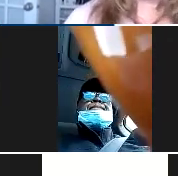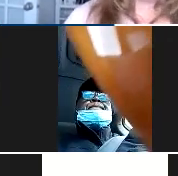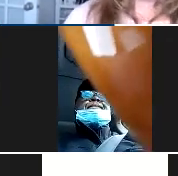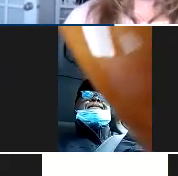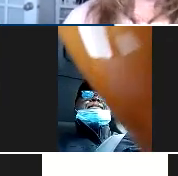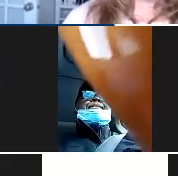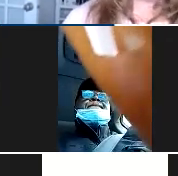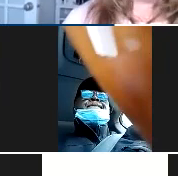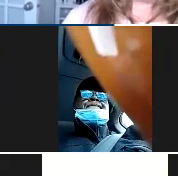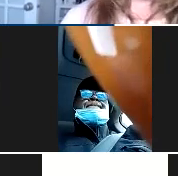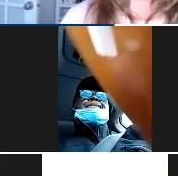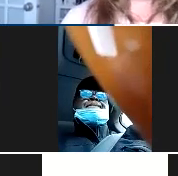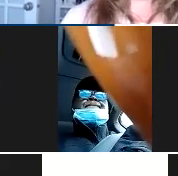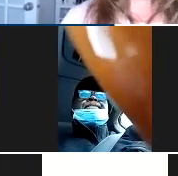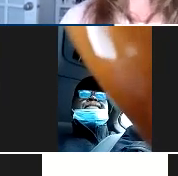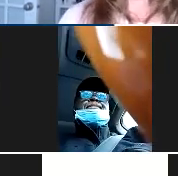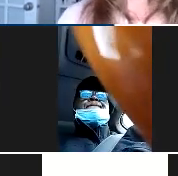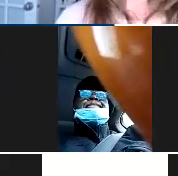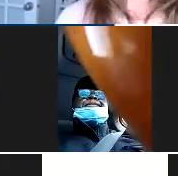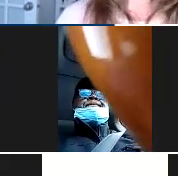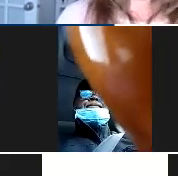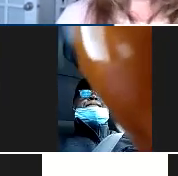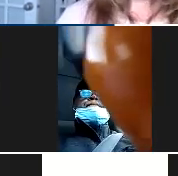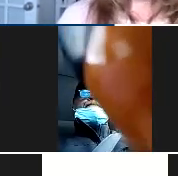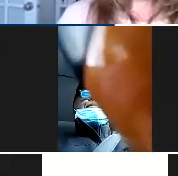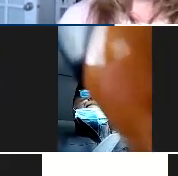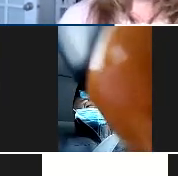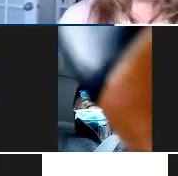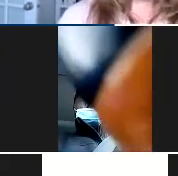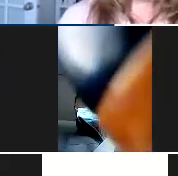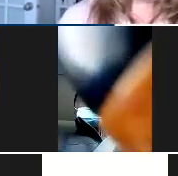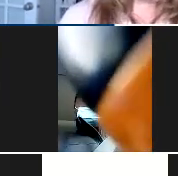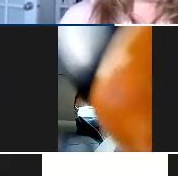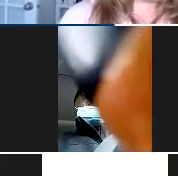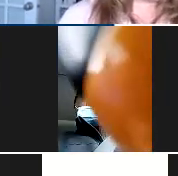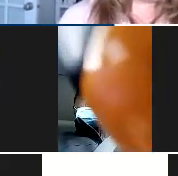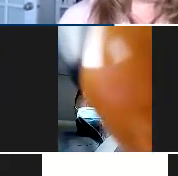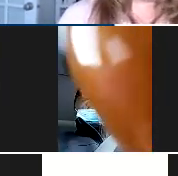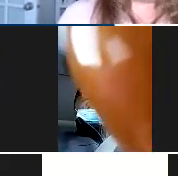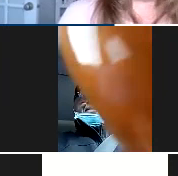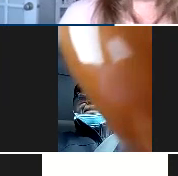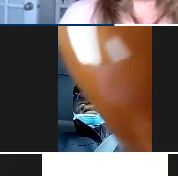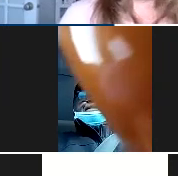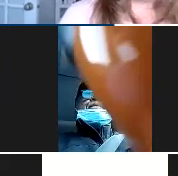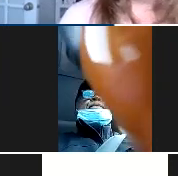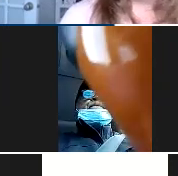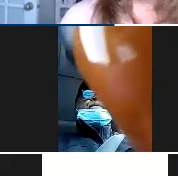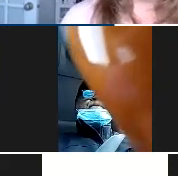and Wendy M overseeing them give you structured any any way you could contract for that service out or or it's big.